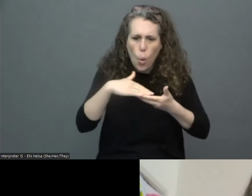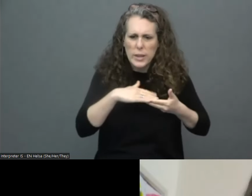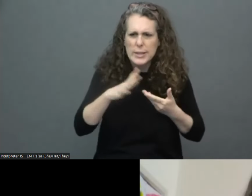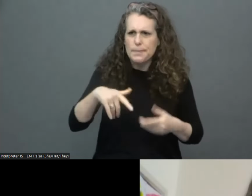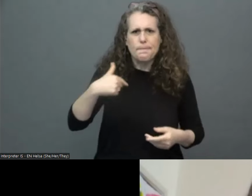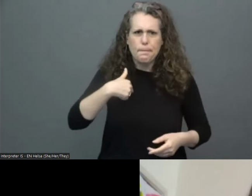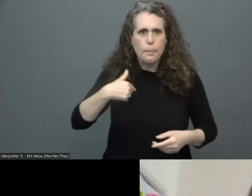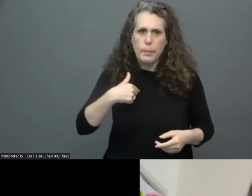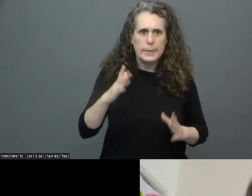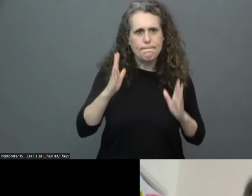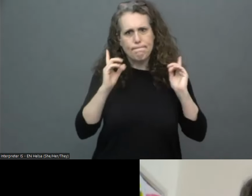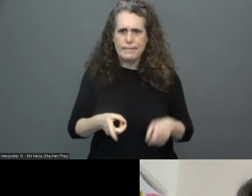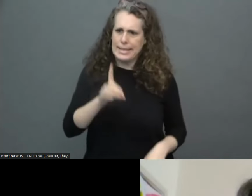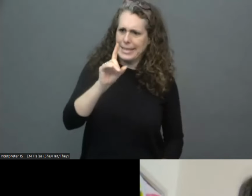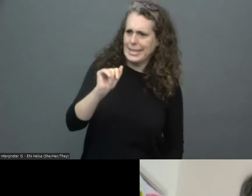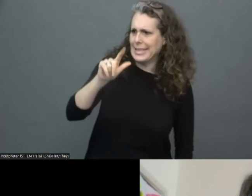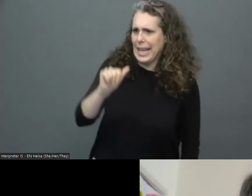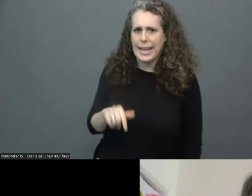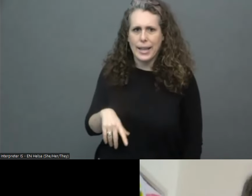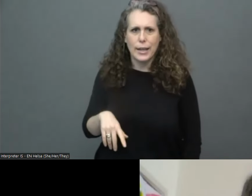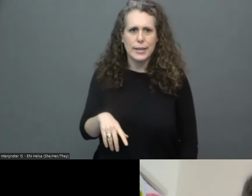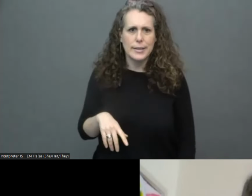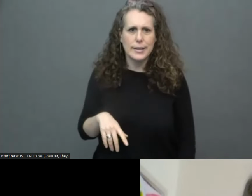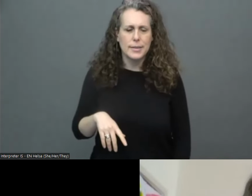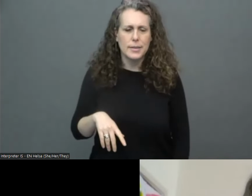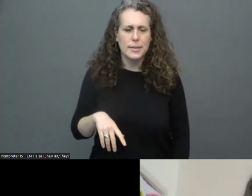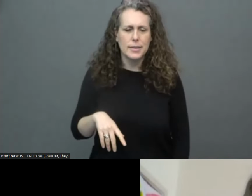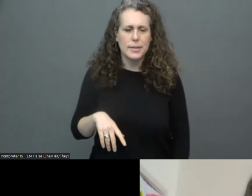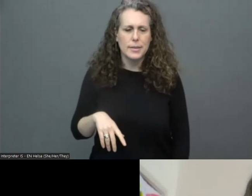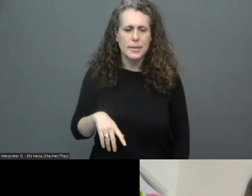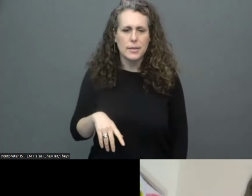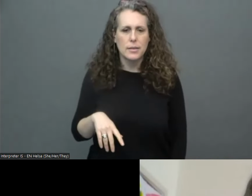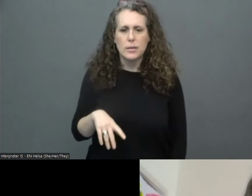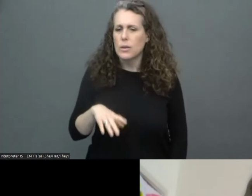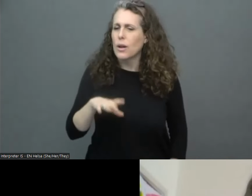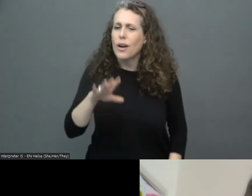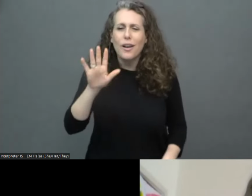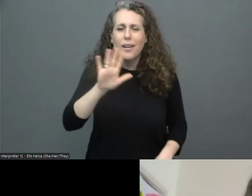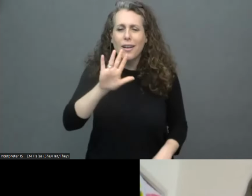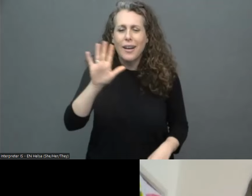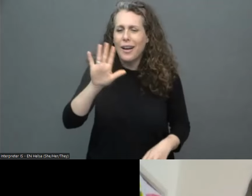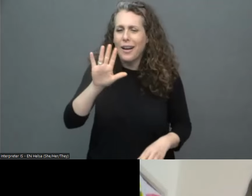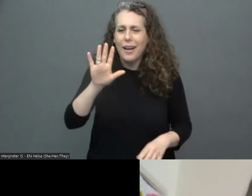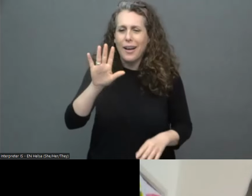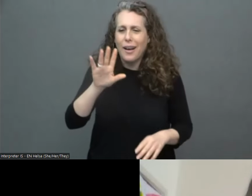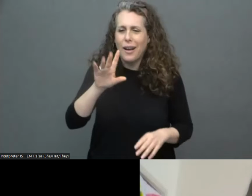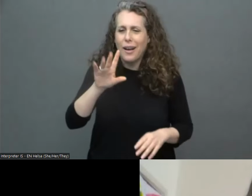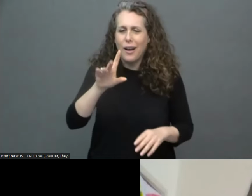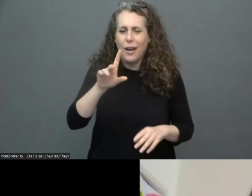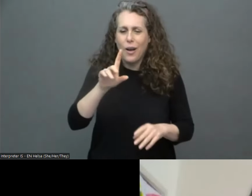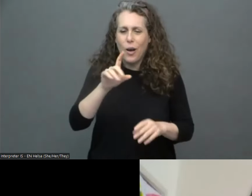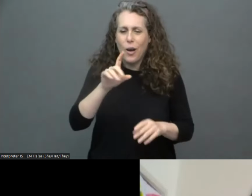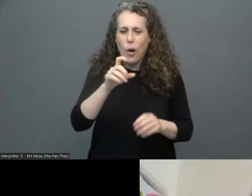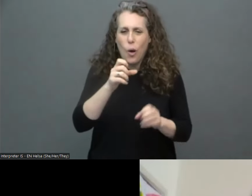data. But the first thing they can do is to identify what type of data for what purpose.